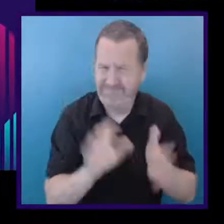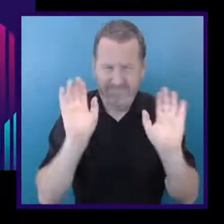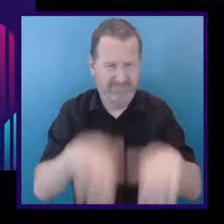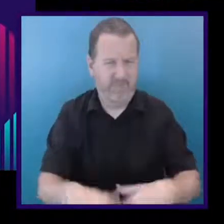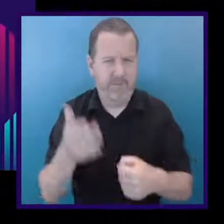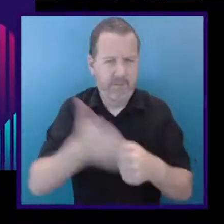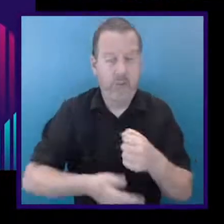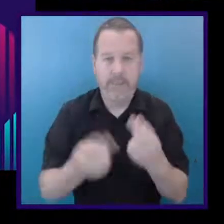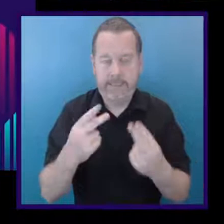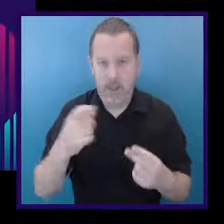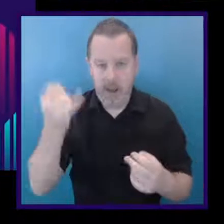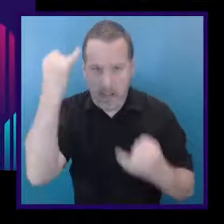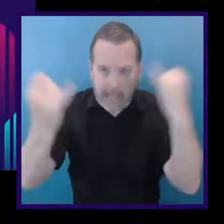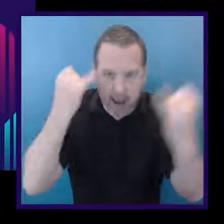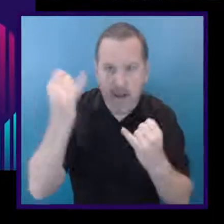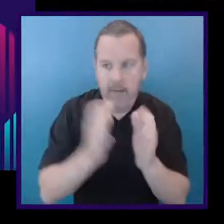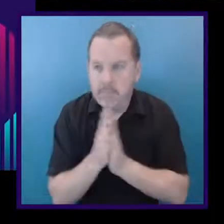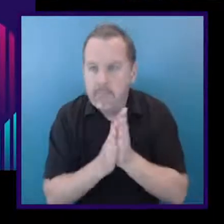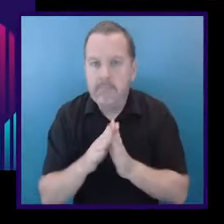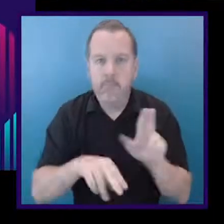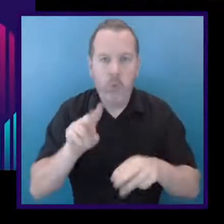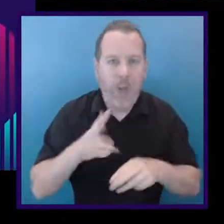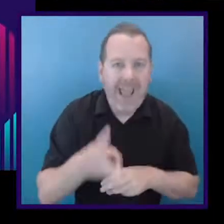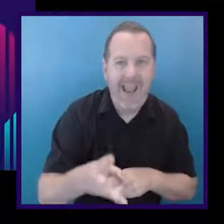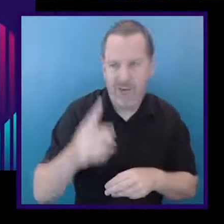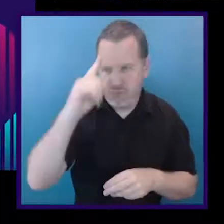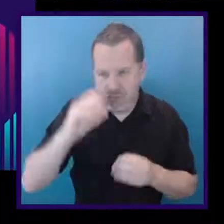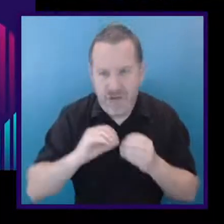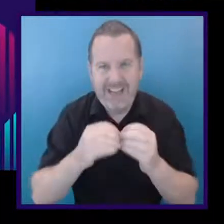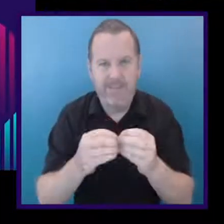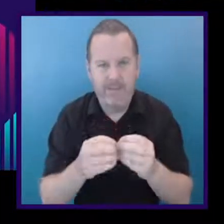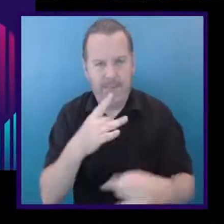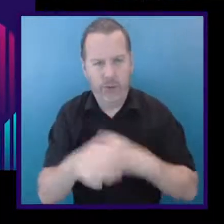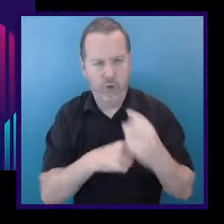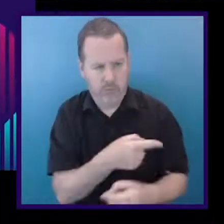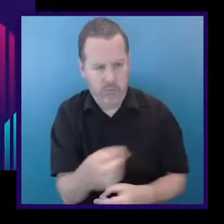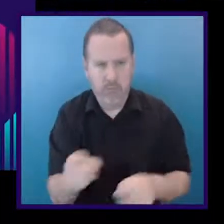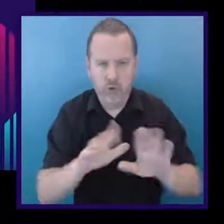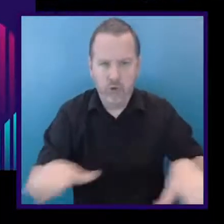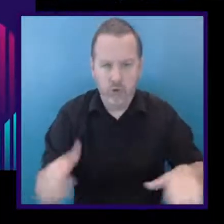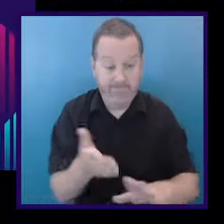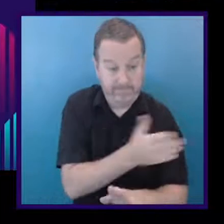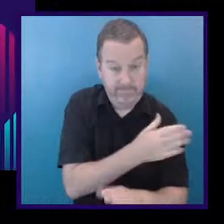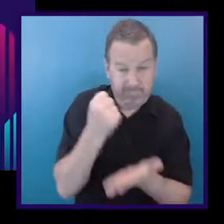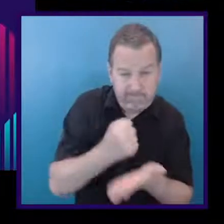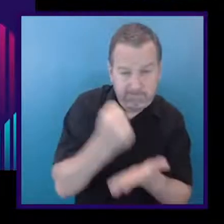we've got to make sure that they're being rewarded fairly for the work that they're putting into language learning.